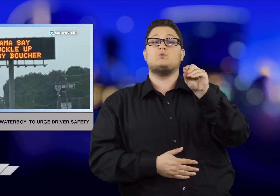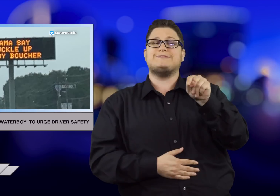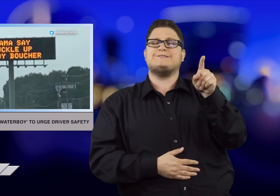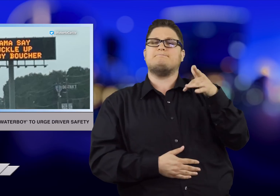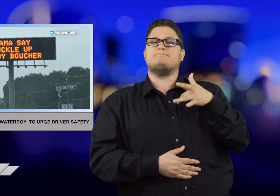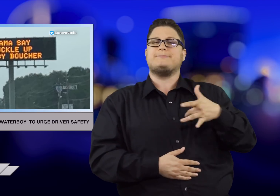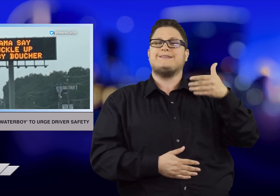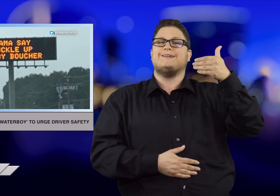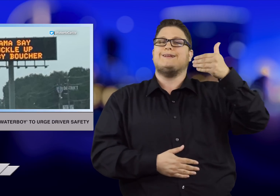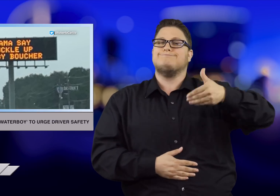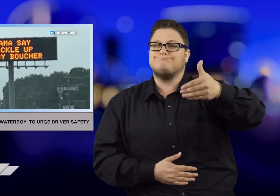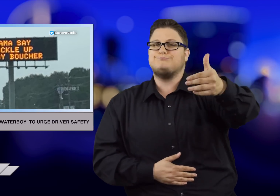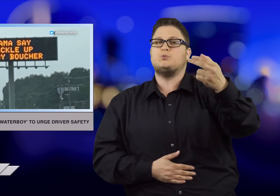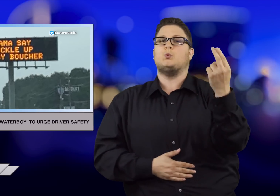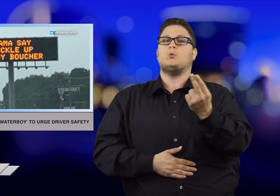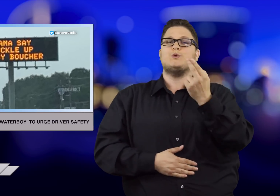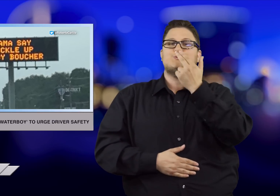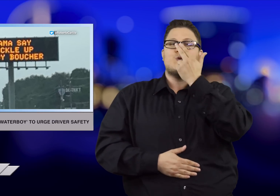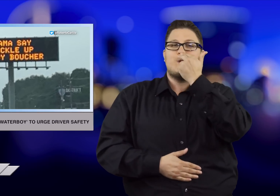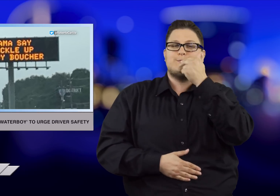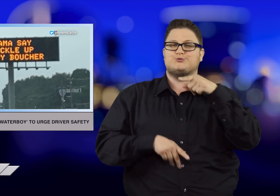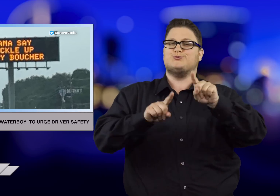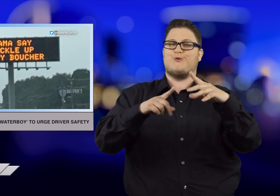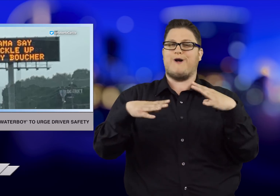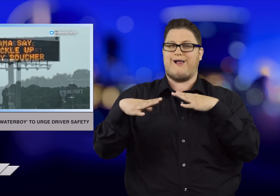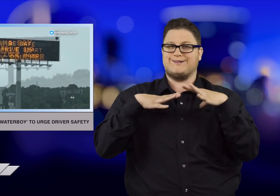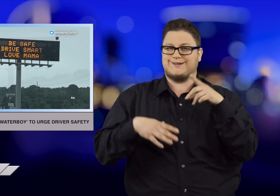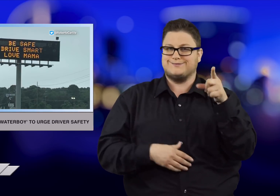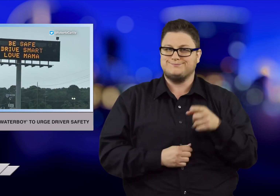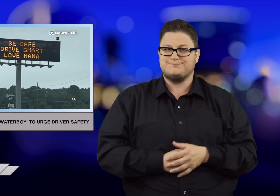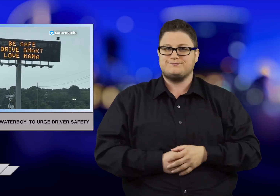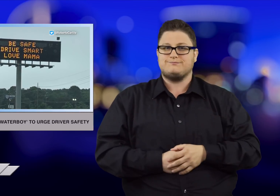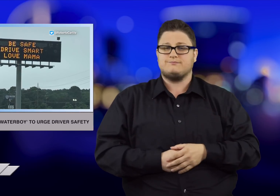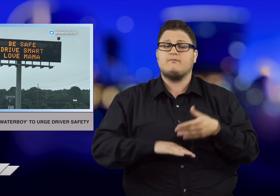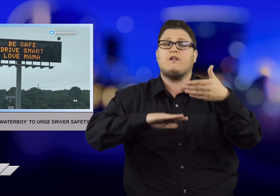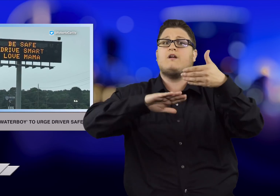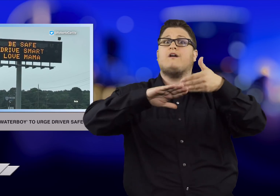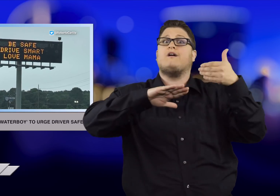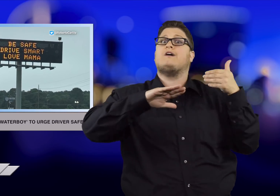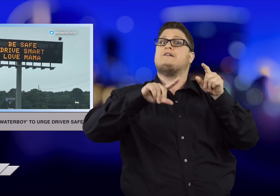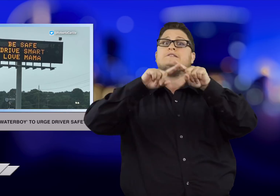The Texas DOT often uses humor during the holidays.